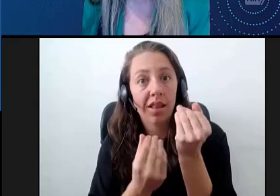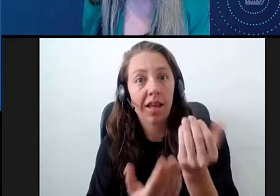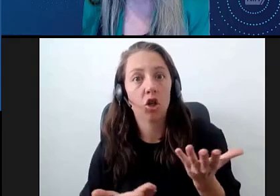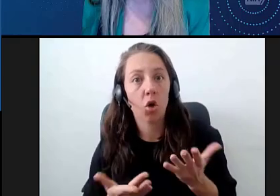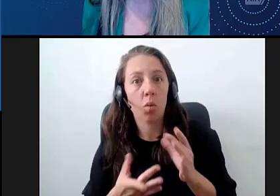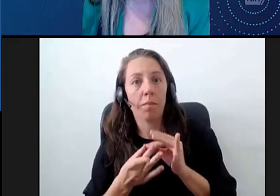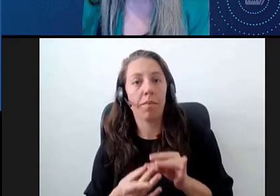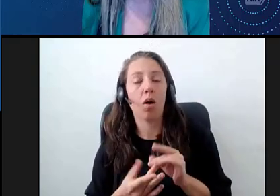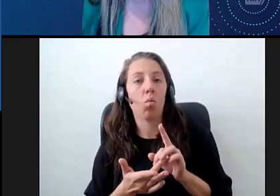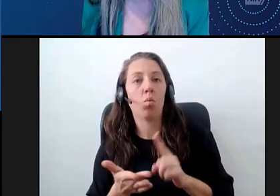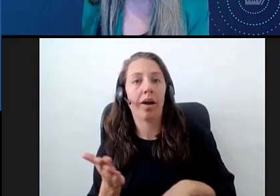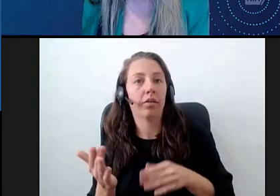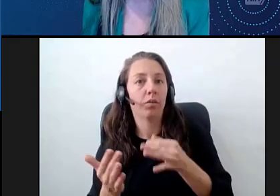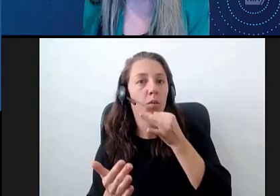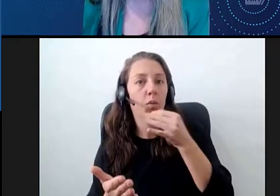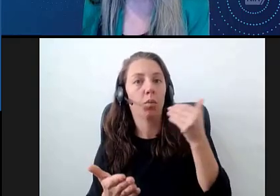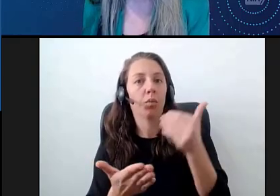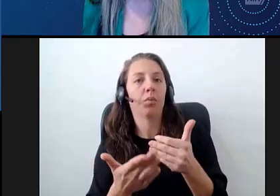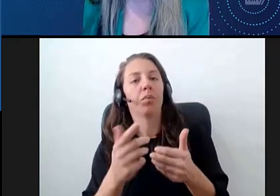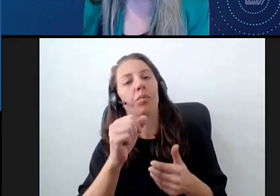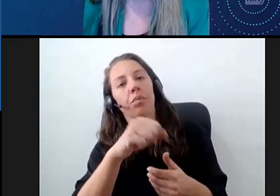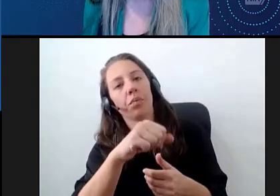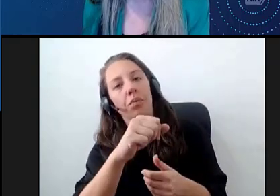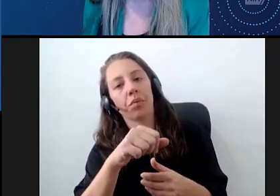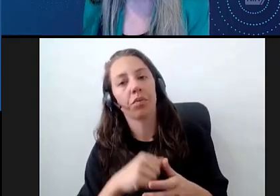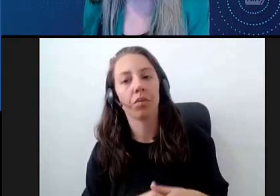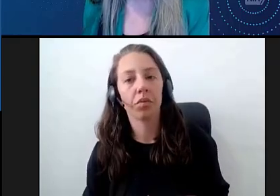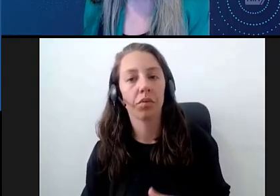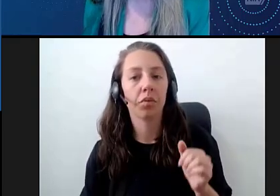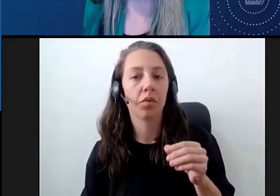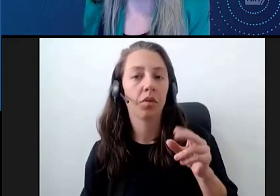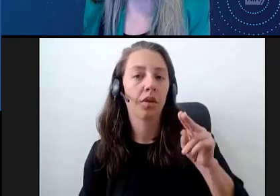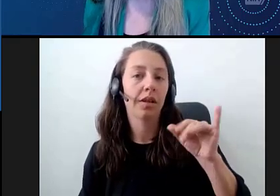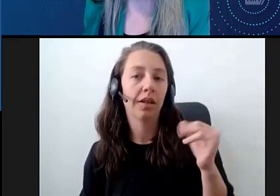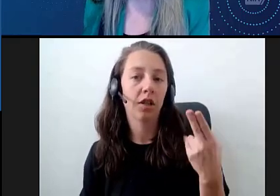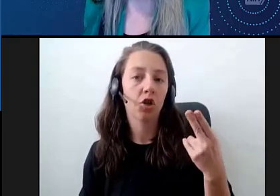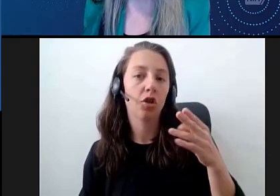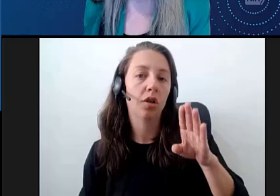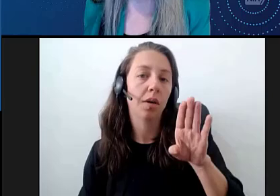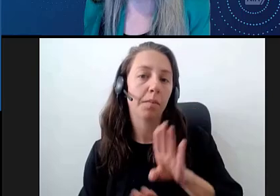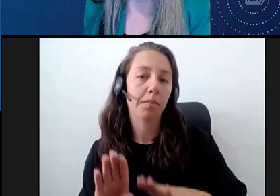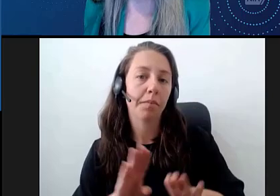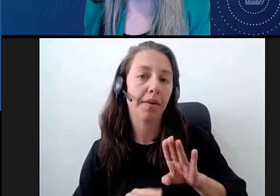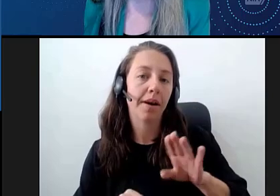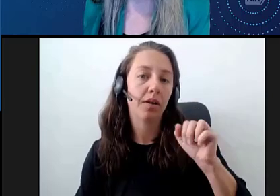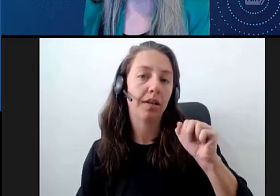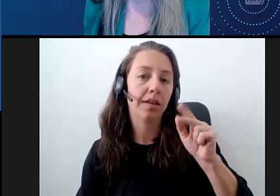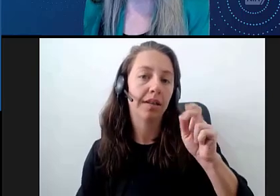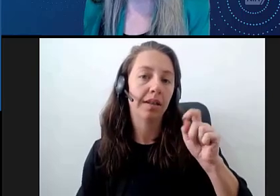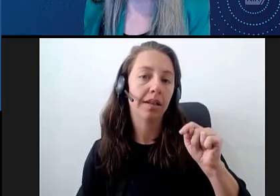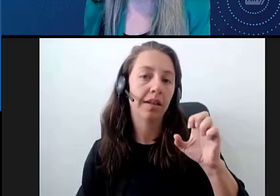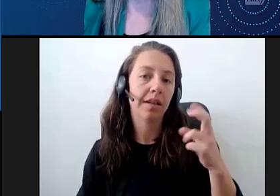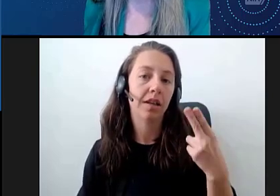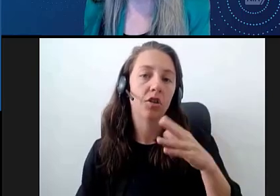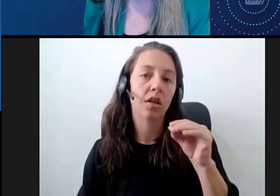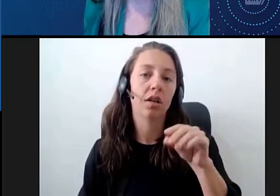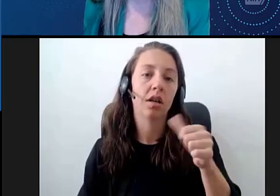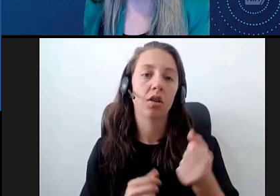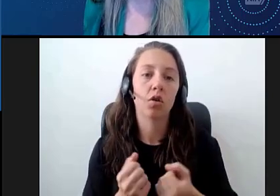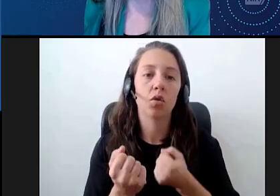Megan Columbus Oh of course. Yeah. As you know, NIHs biosketches and other support forms are an important part of the NIH grant application.